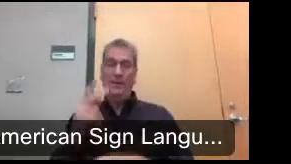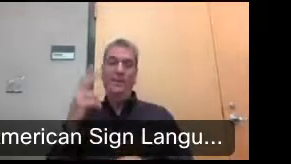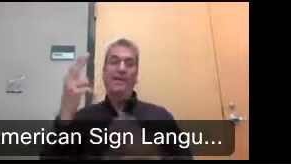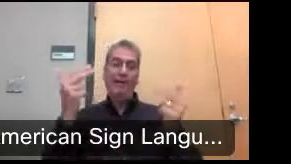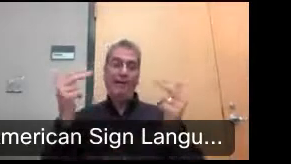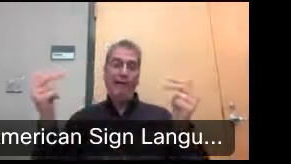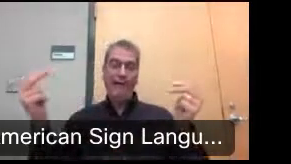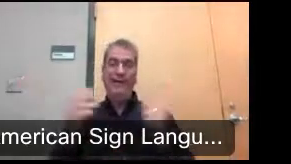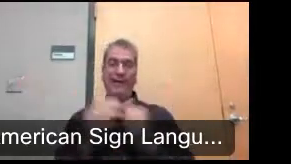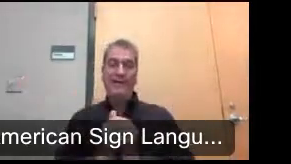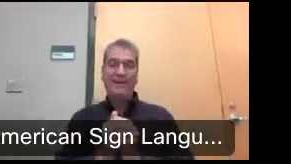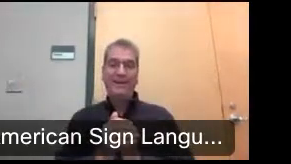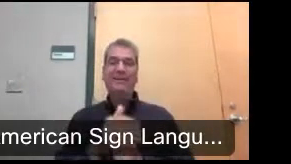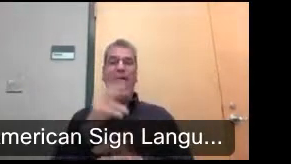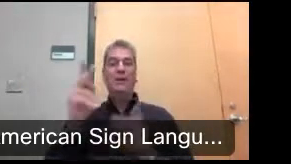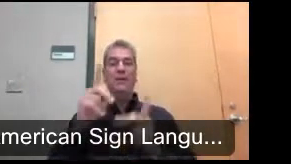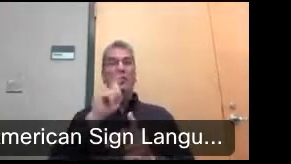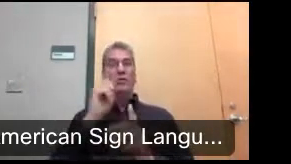you, who are joining us virtually for those of you who are real,